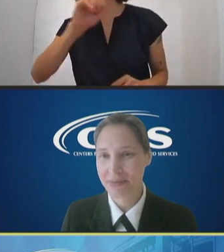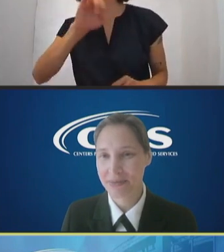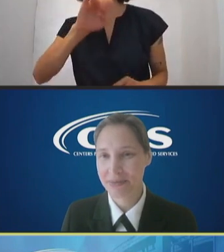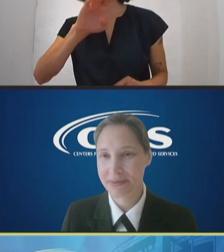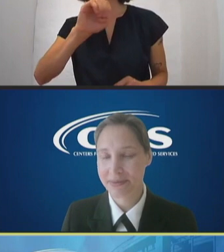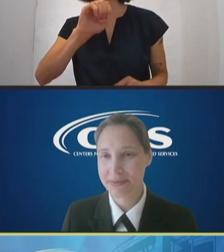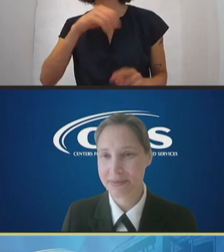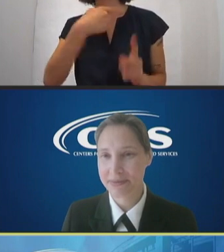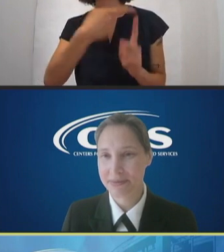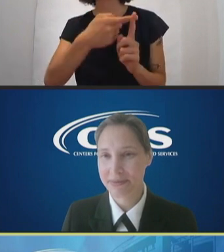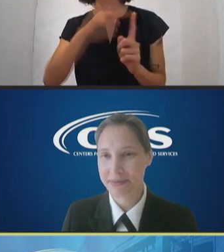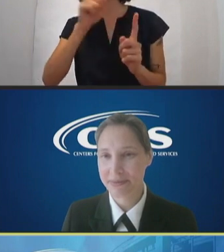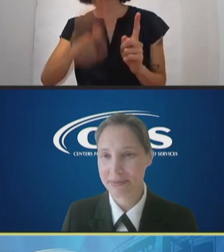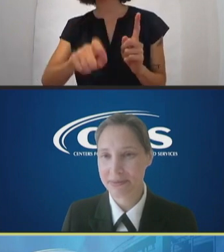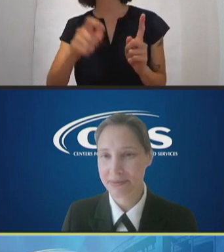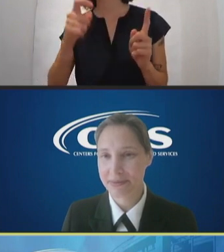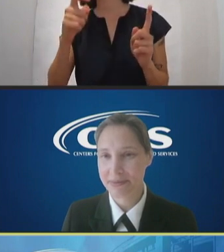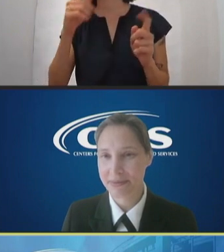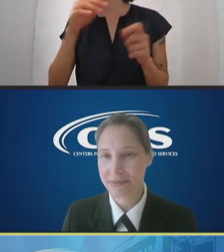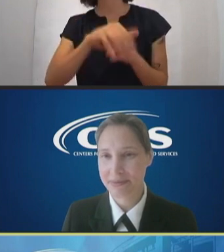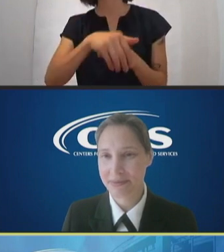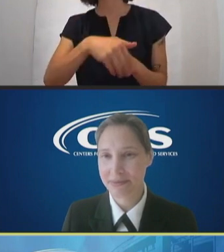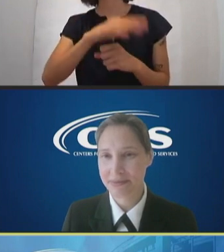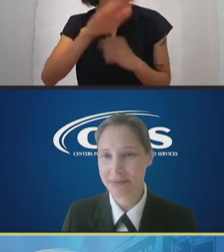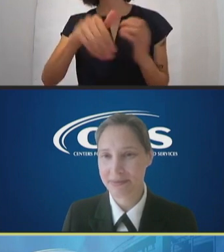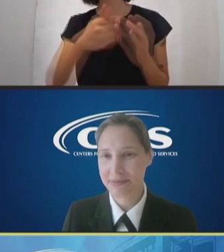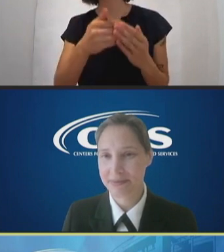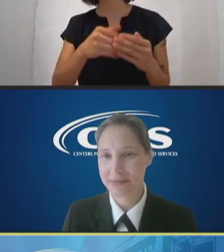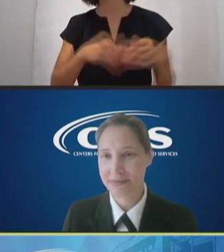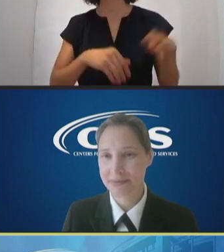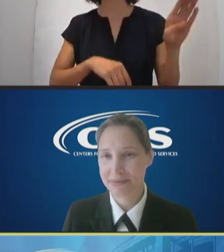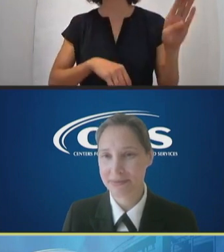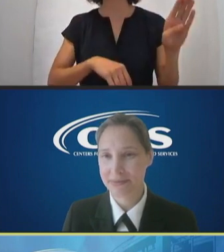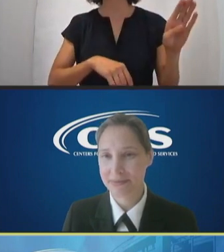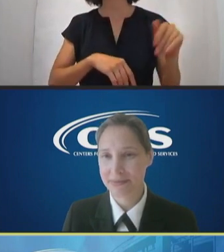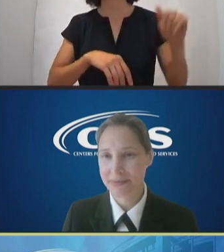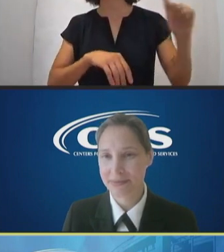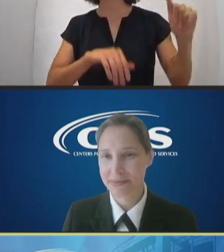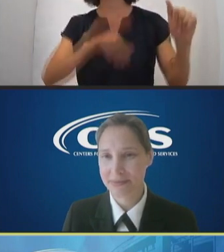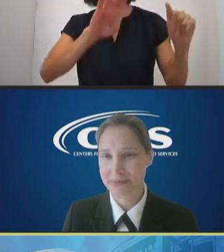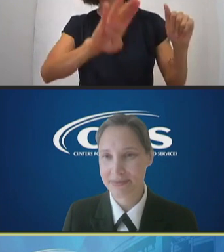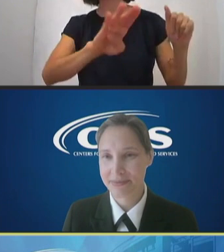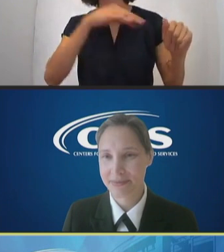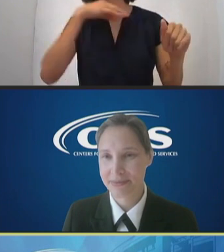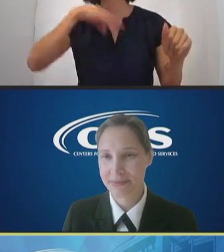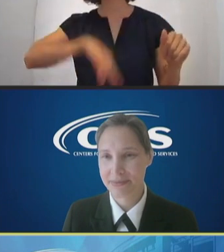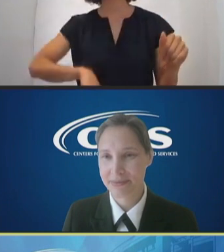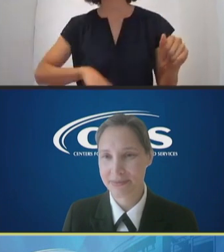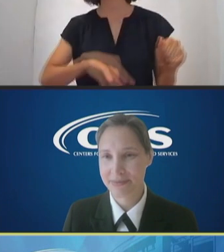to cover all Part A and Part B benefits. So, I don't know exactly what happens,